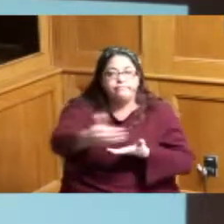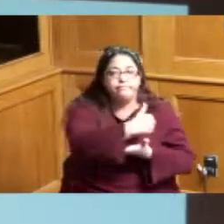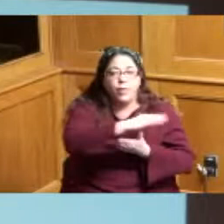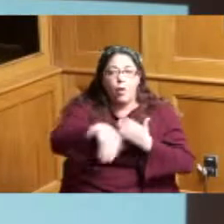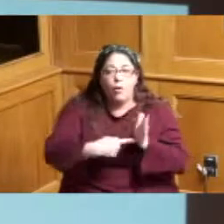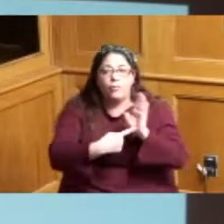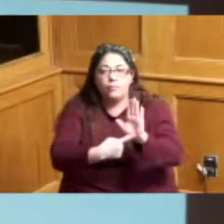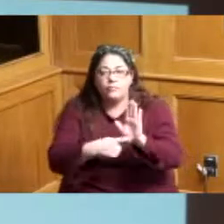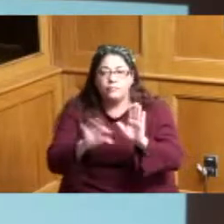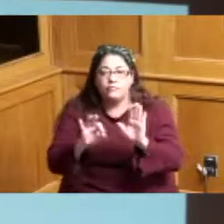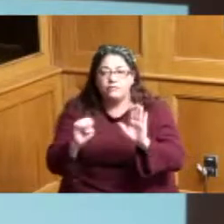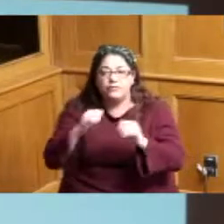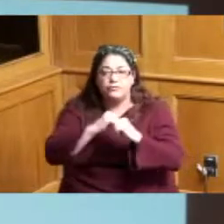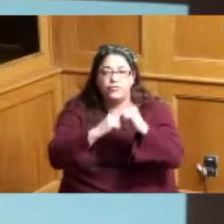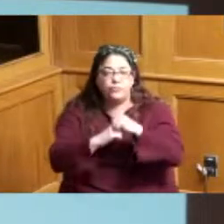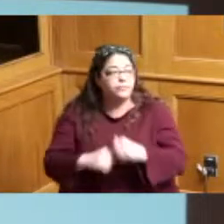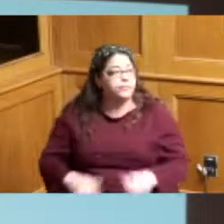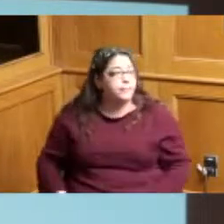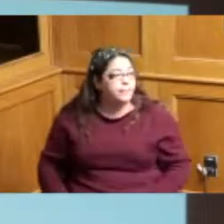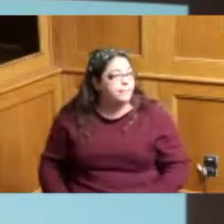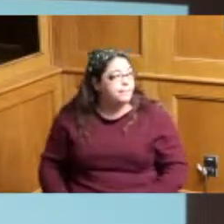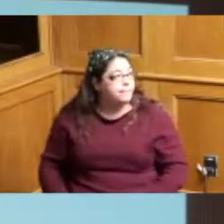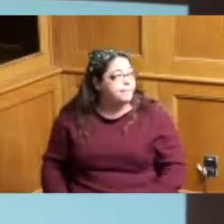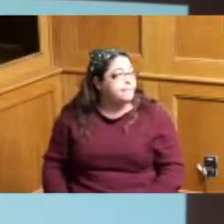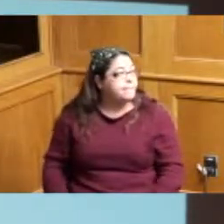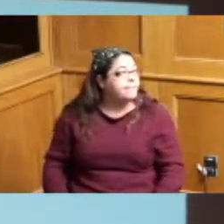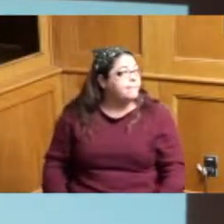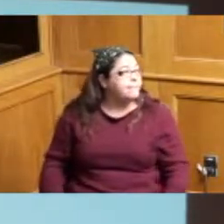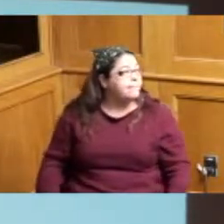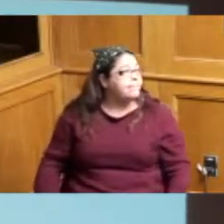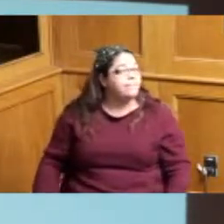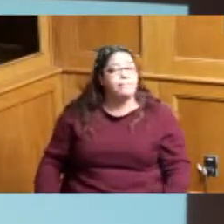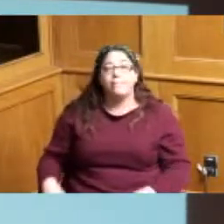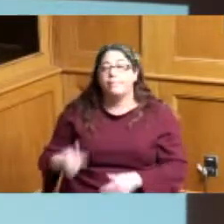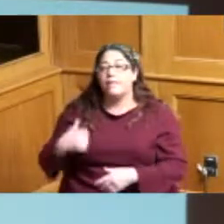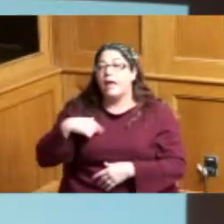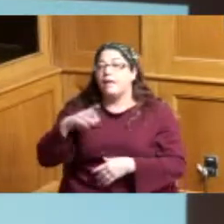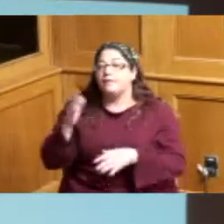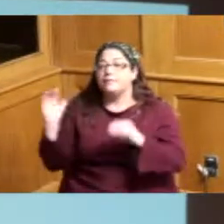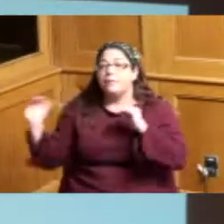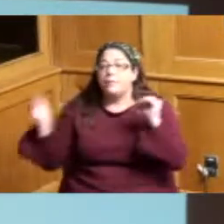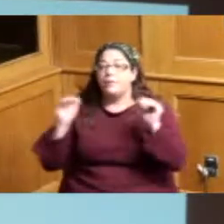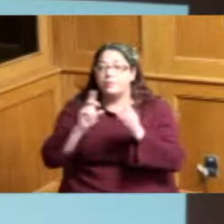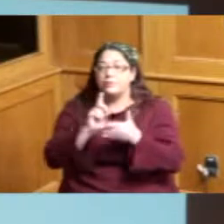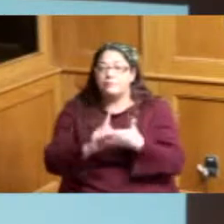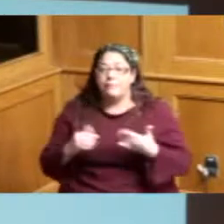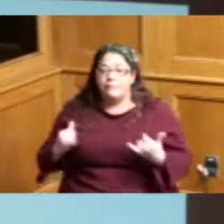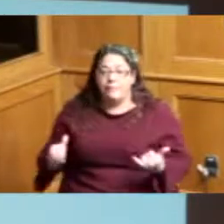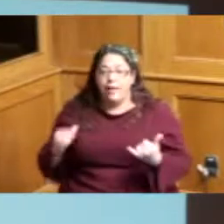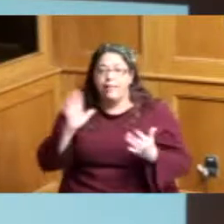of designed so for the residential the preliminary design right now that we are proposing is five